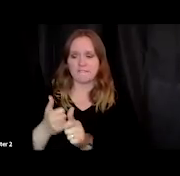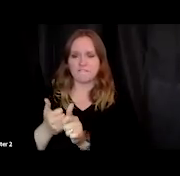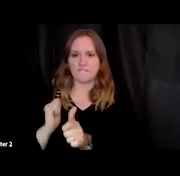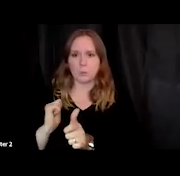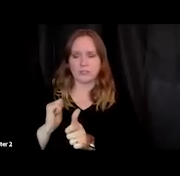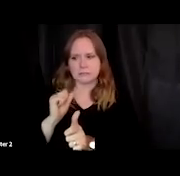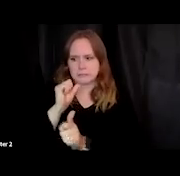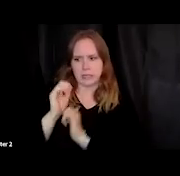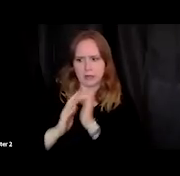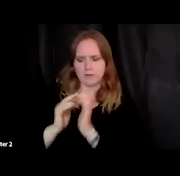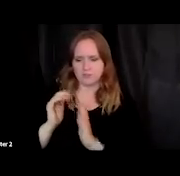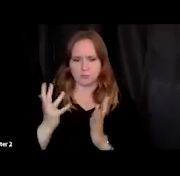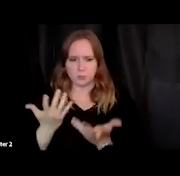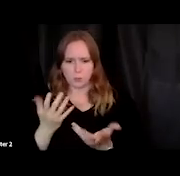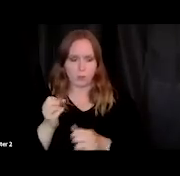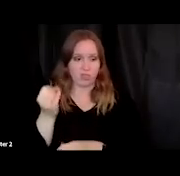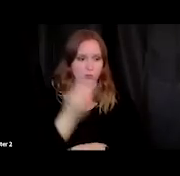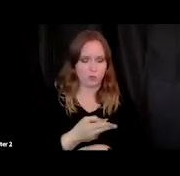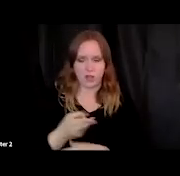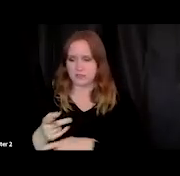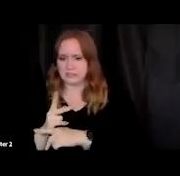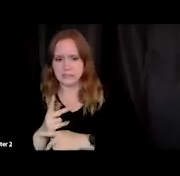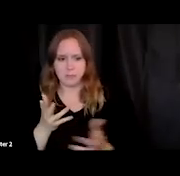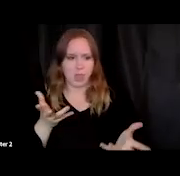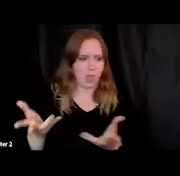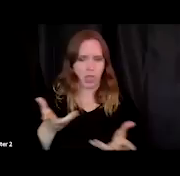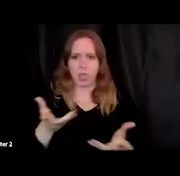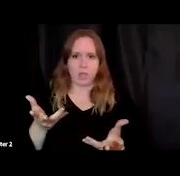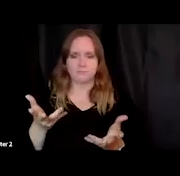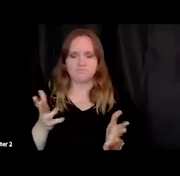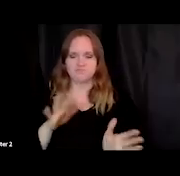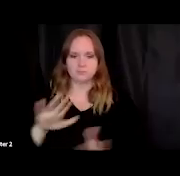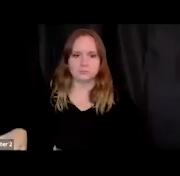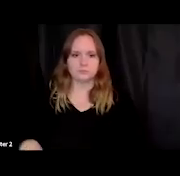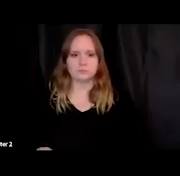to discard and what to keep. And all of these emotional reactions become positively